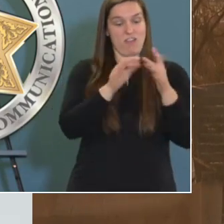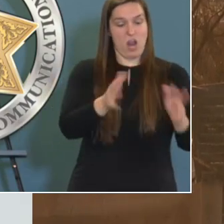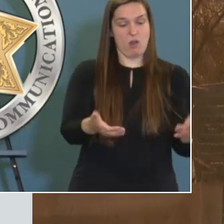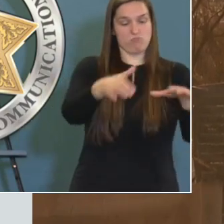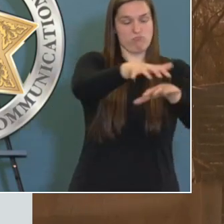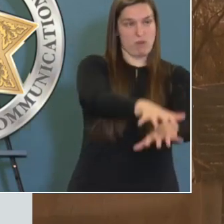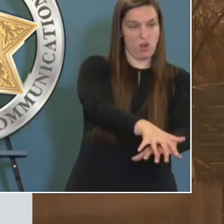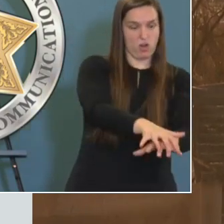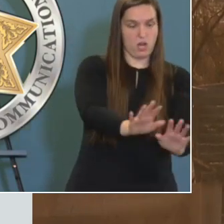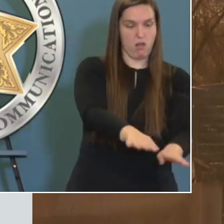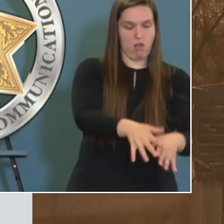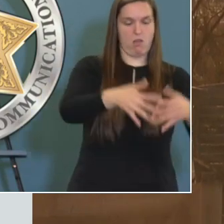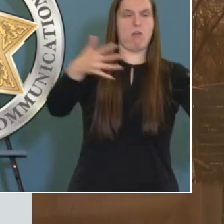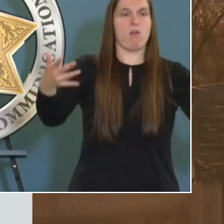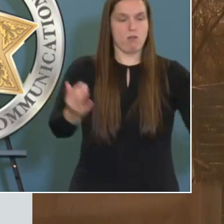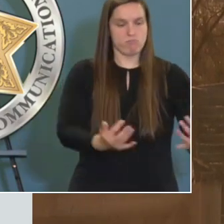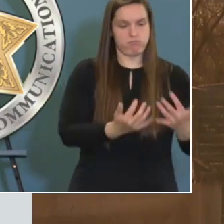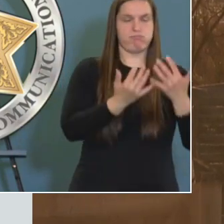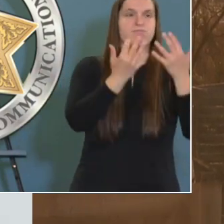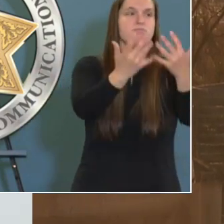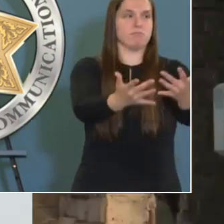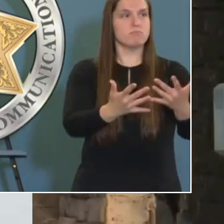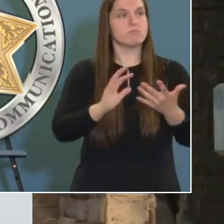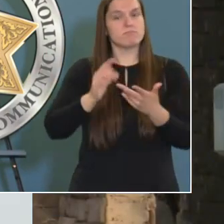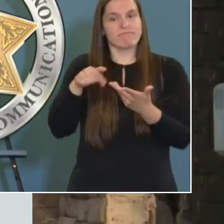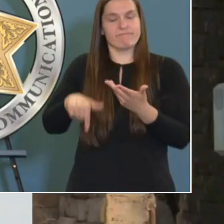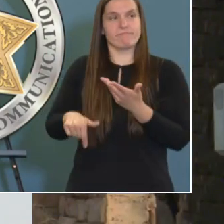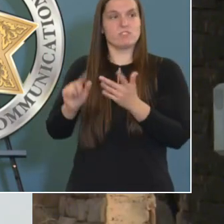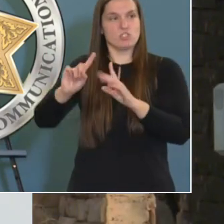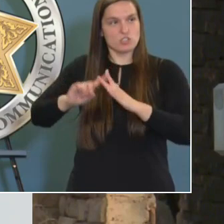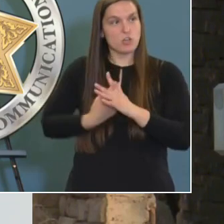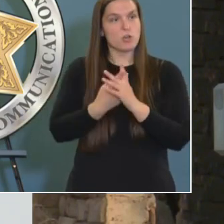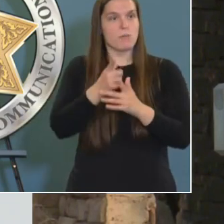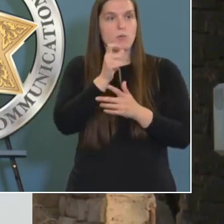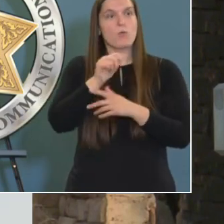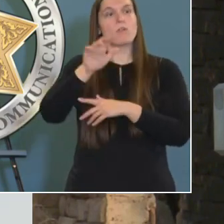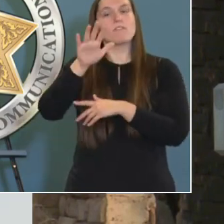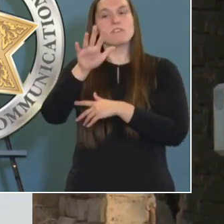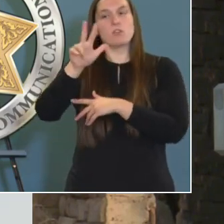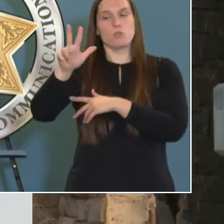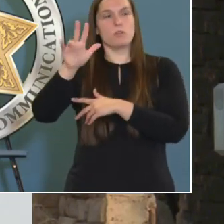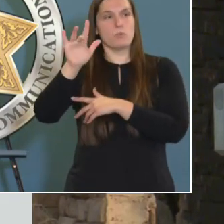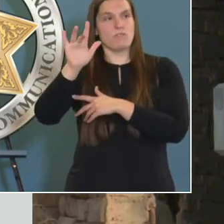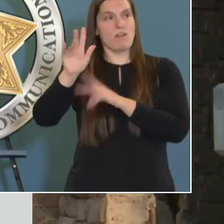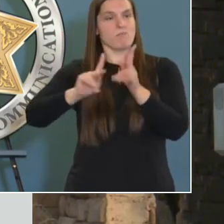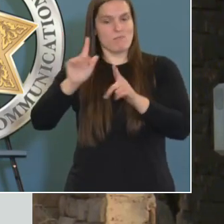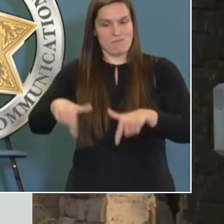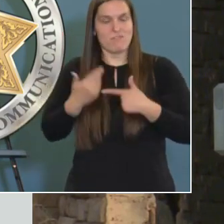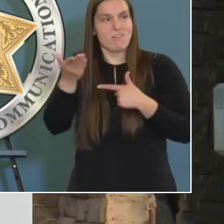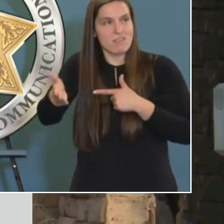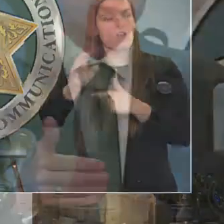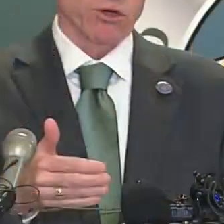EXTRAORDINARILY HIGH WINDS THAT WE FACE ON DECEMBER 30th UNCOVERED THE FIRE FROM